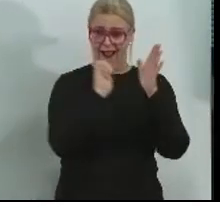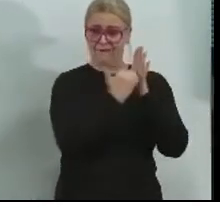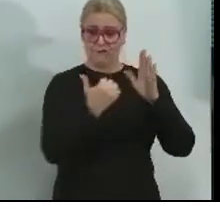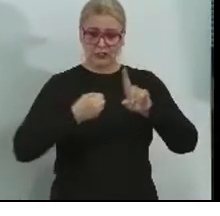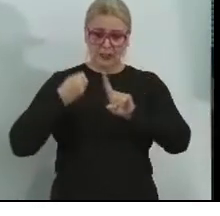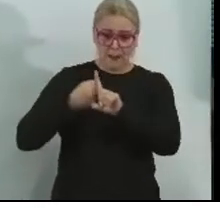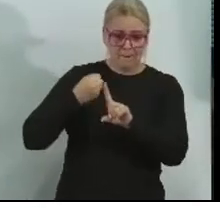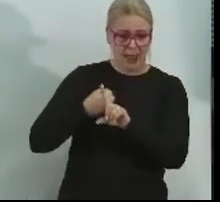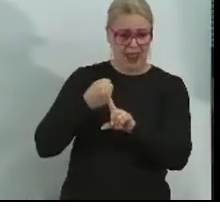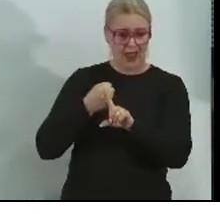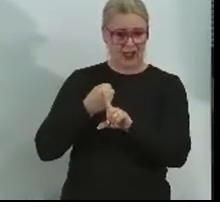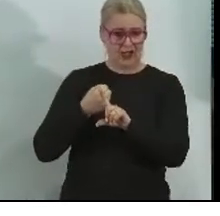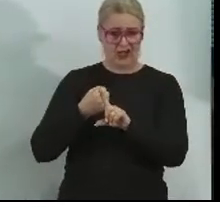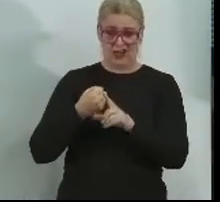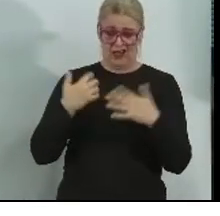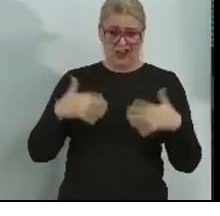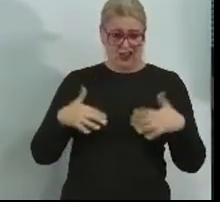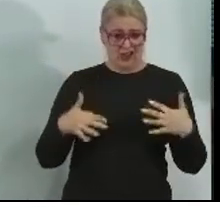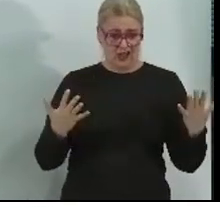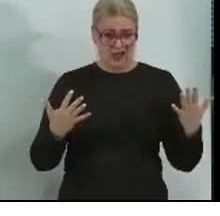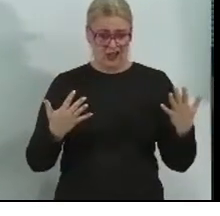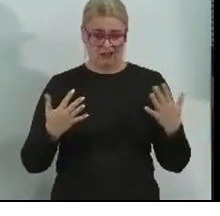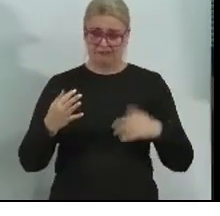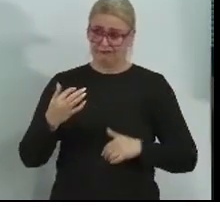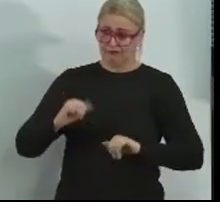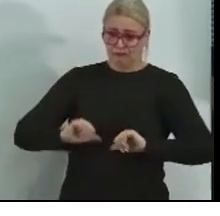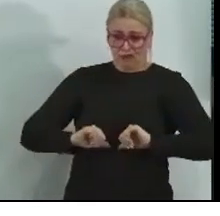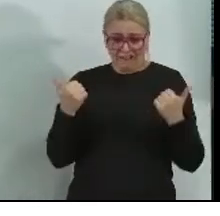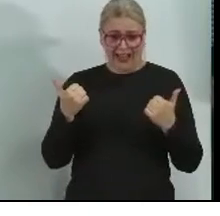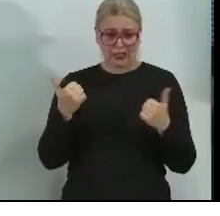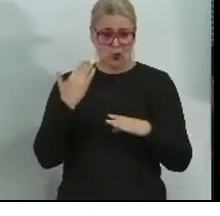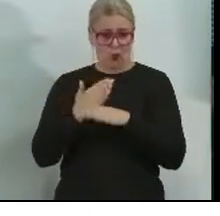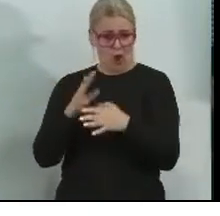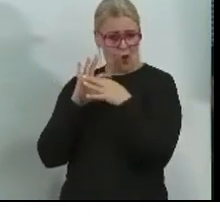And I think that when we get asked like what's the brand doing it really well.